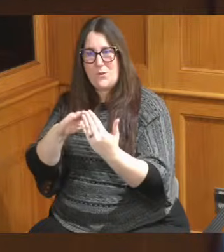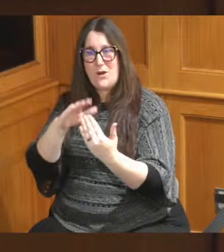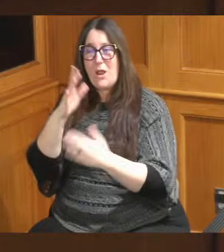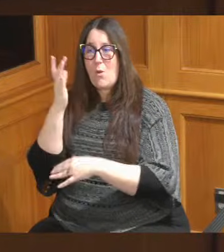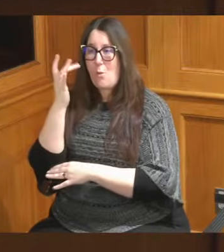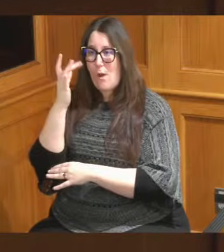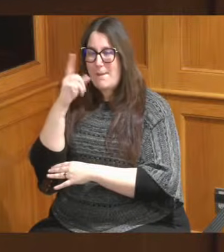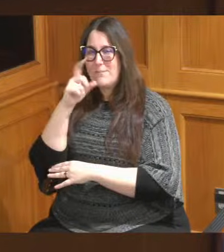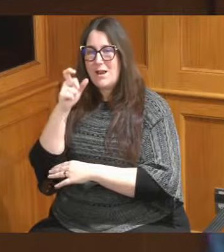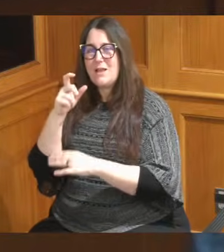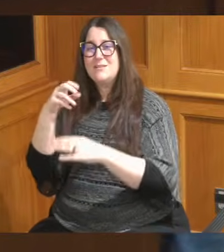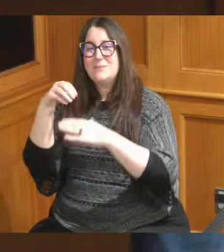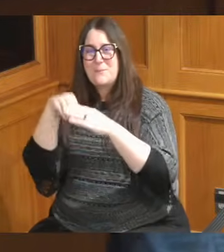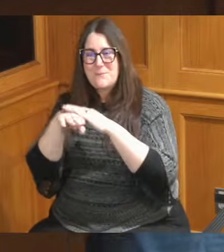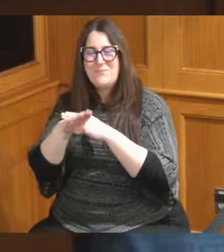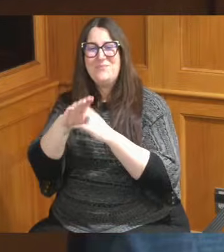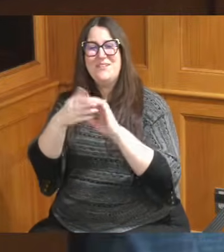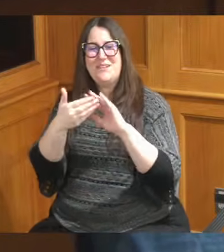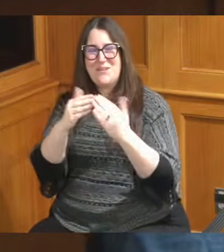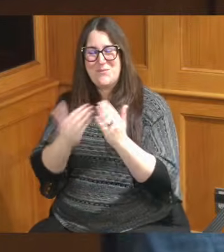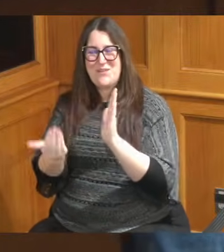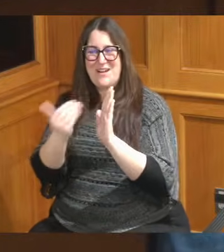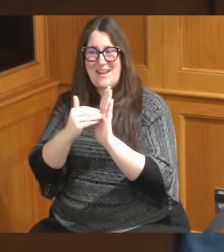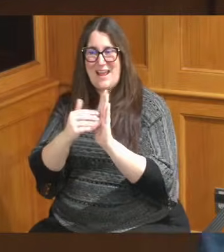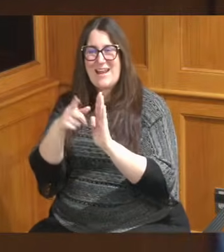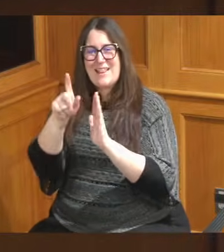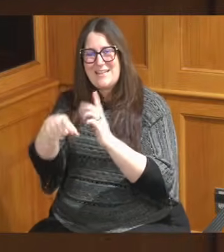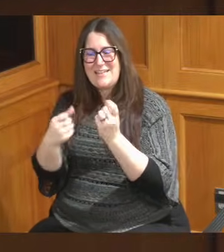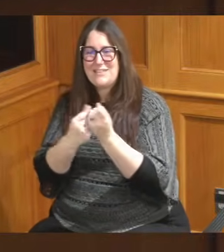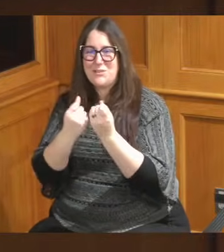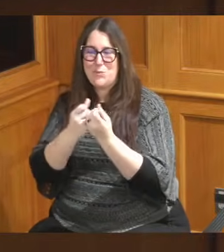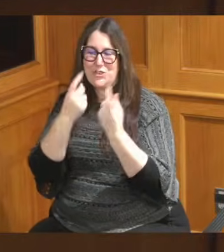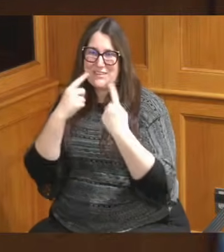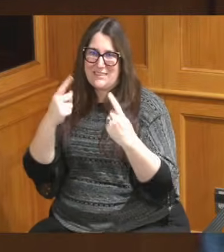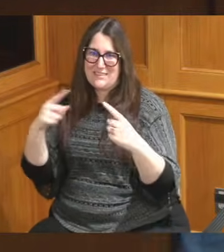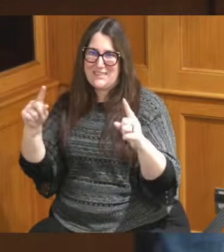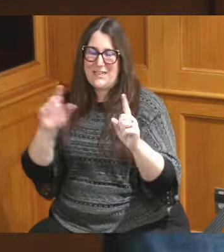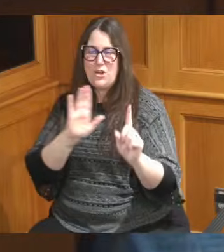into the community and they need the support to succeed. And so the work you've done has been